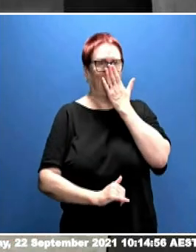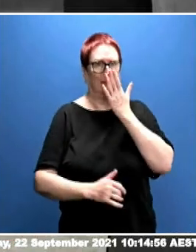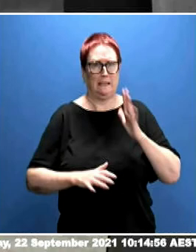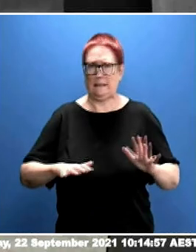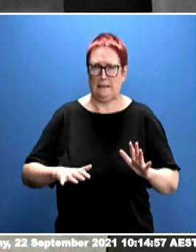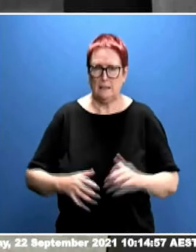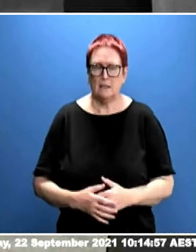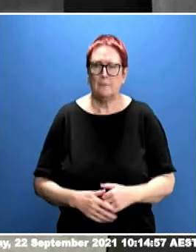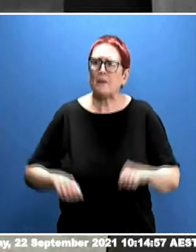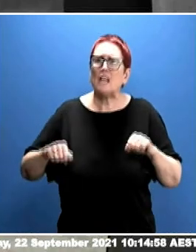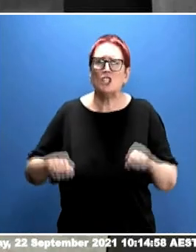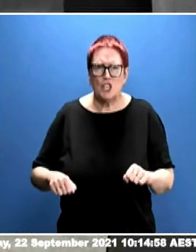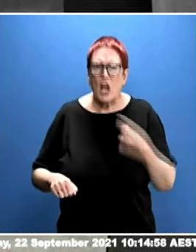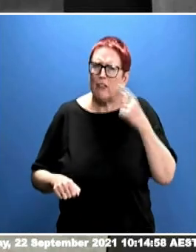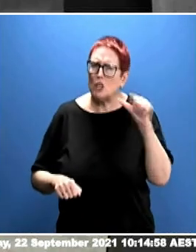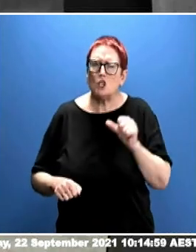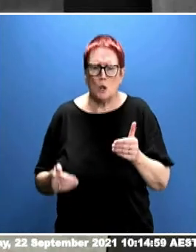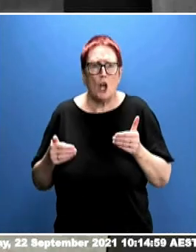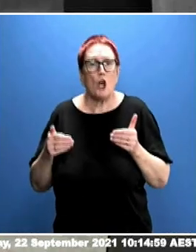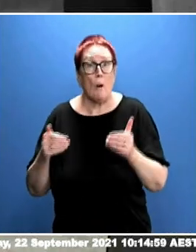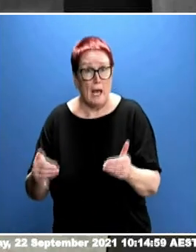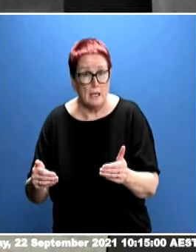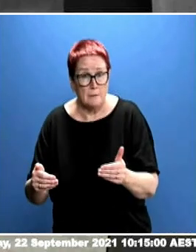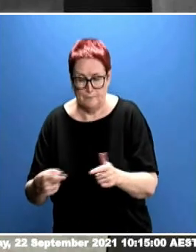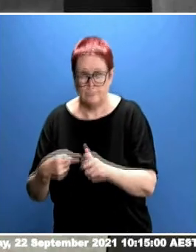I think we should proceed on the basis that first of all the identity